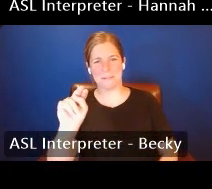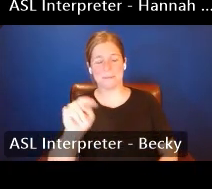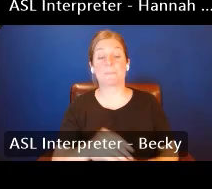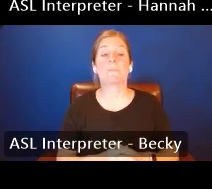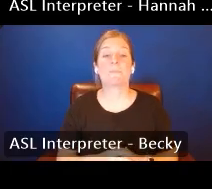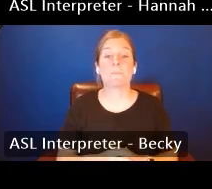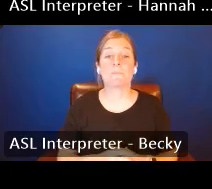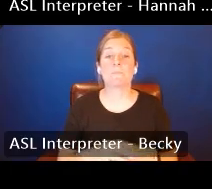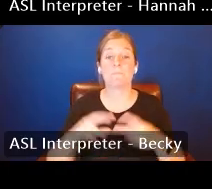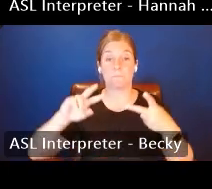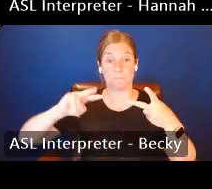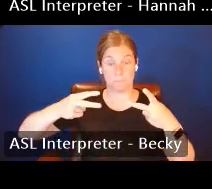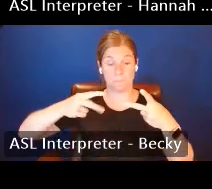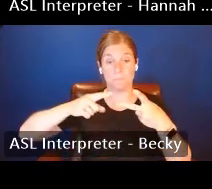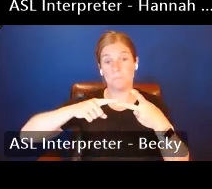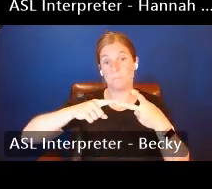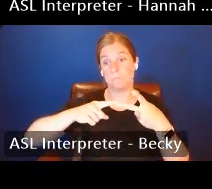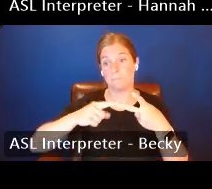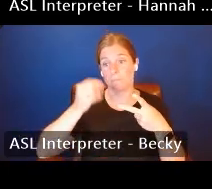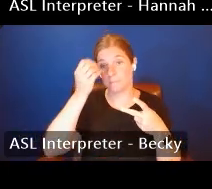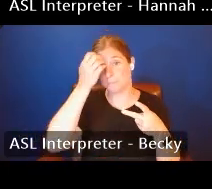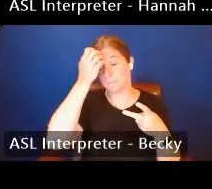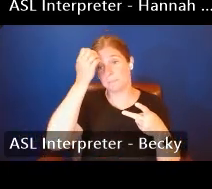Secondly, some quick housekeeping.